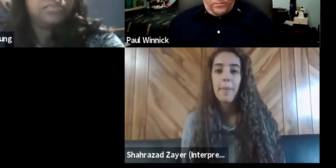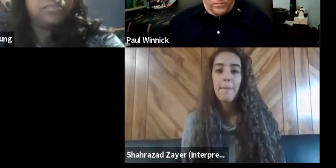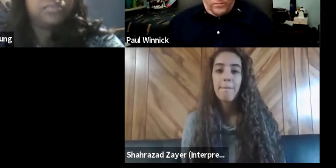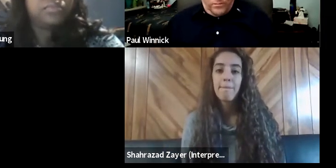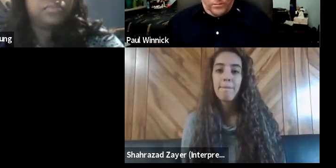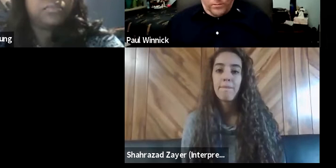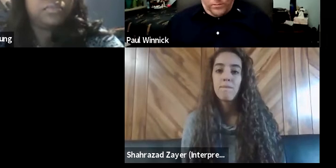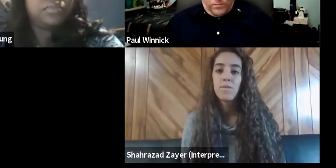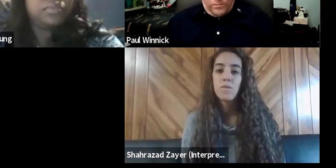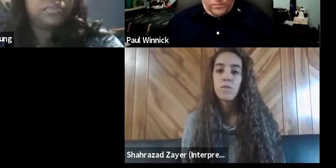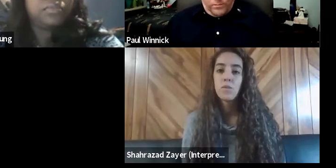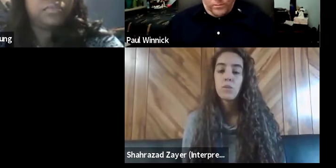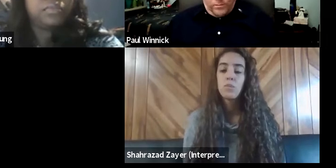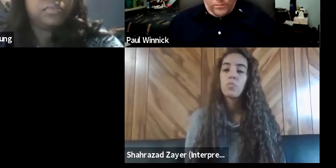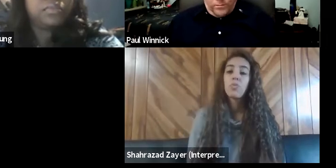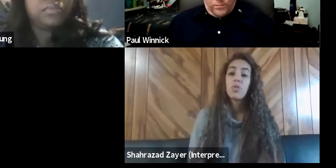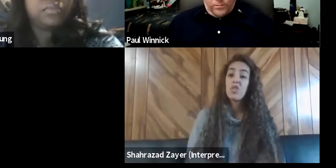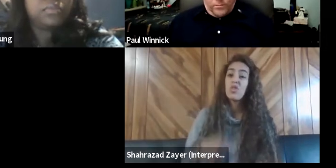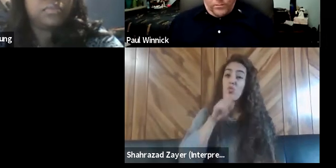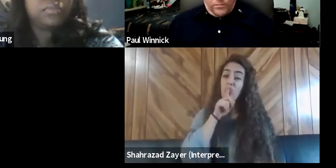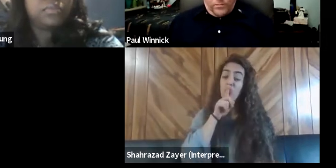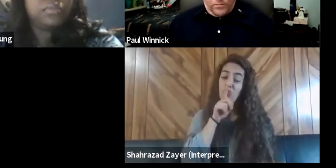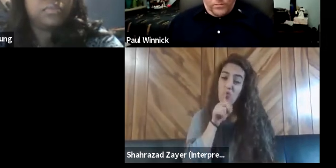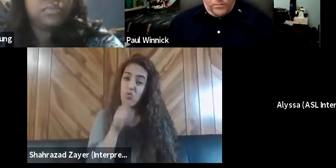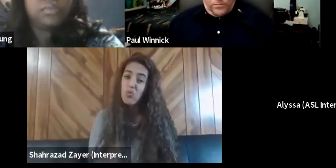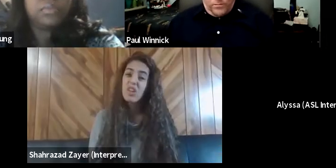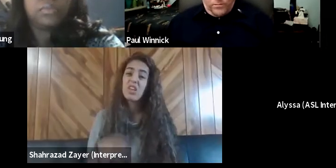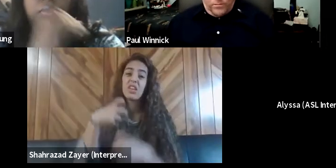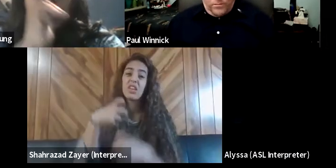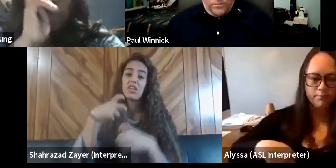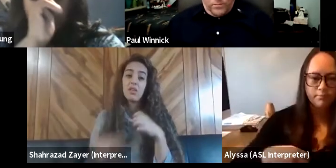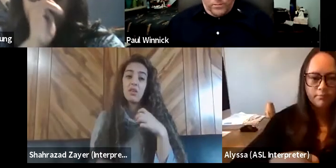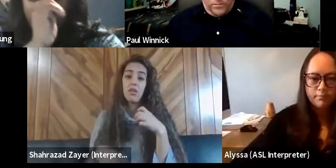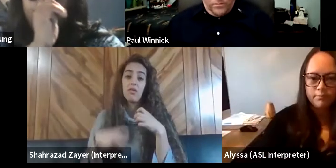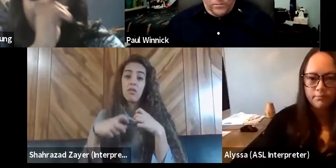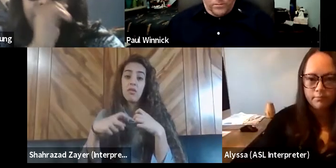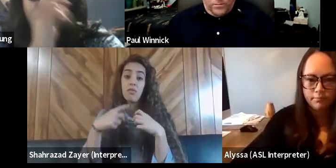very, it's very difficult for um I can't speak for fathers, I'm